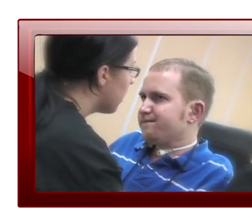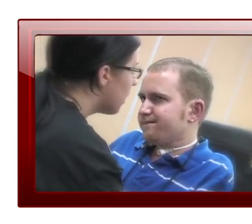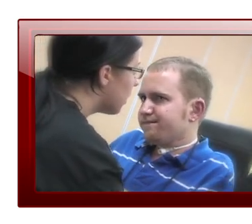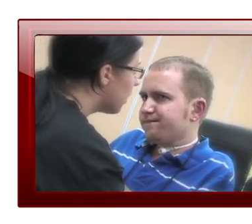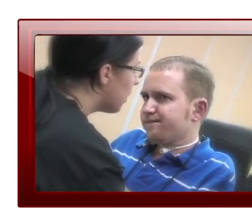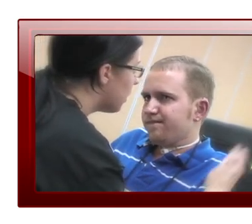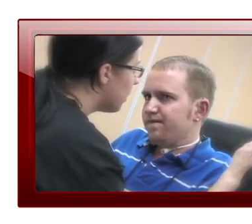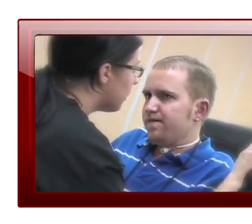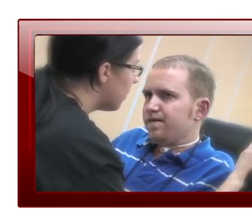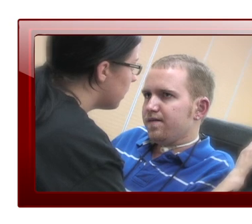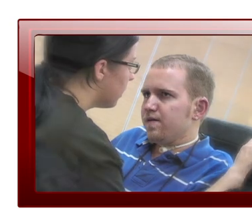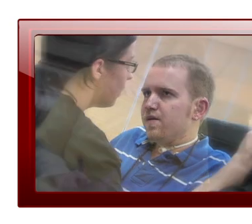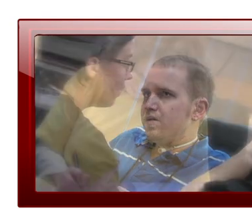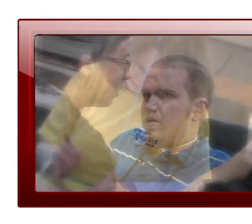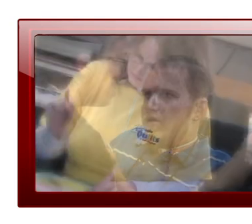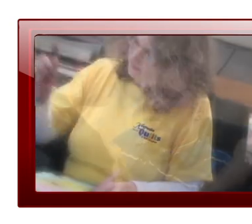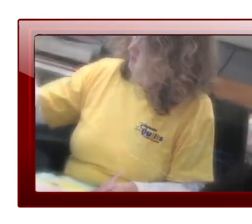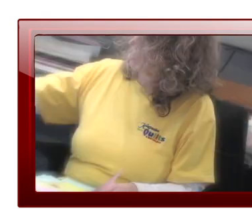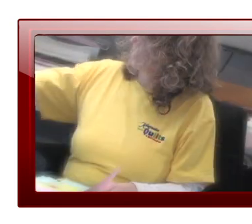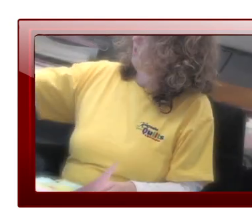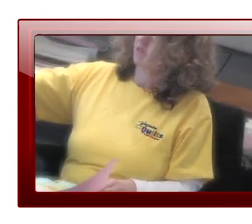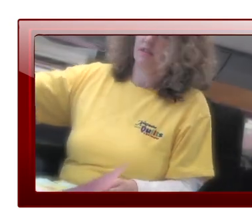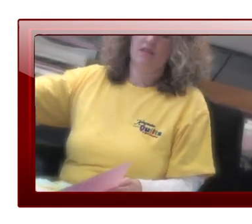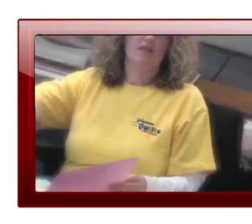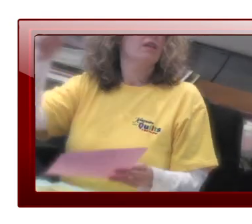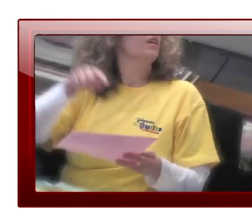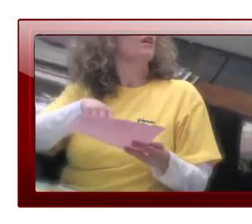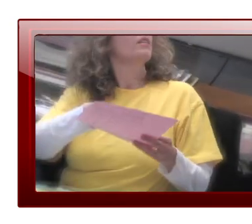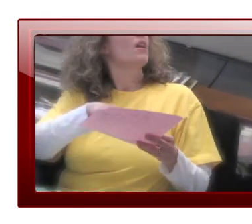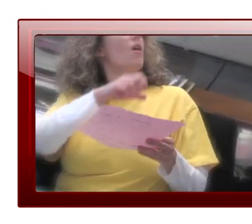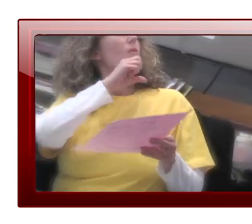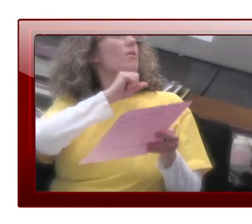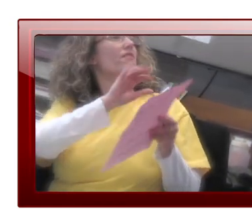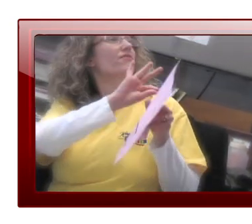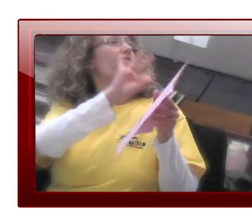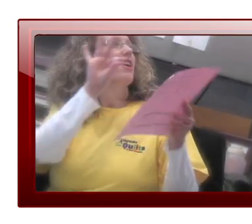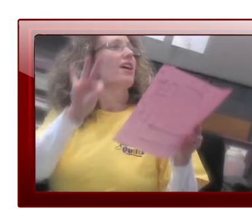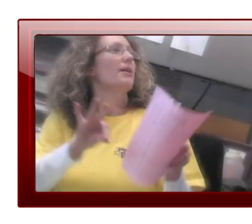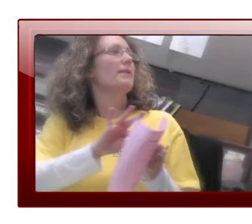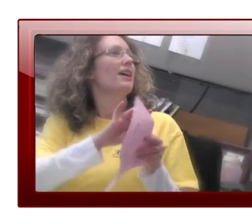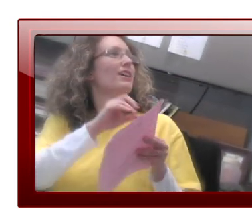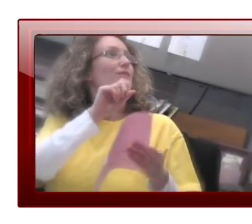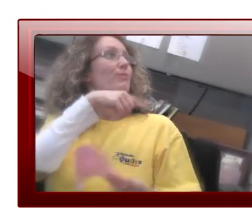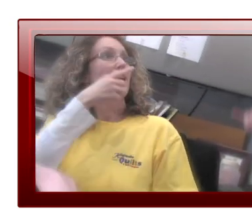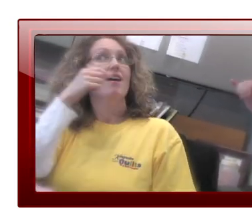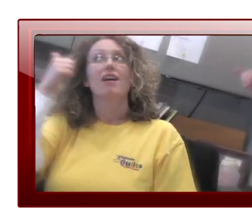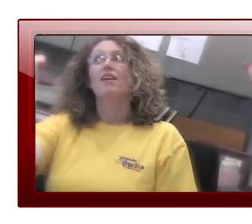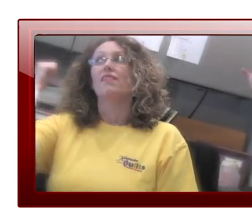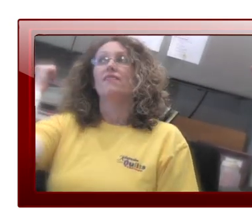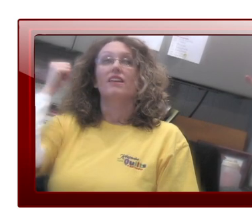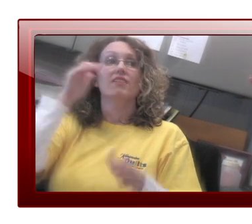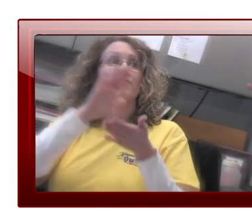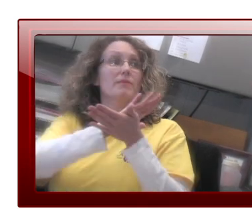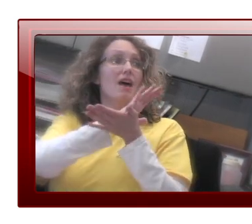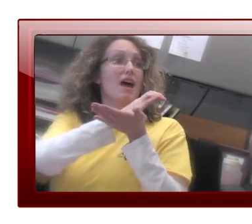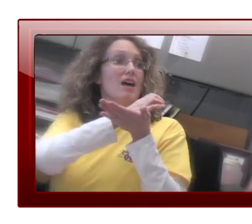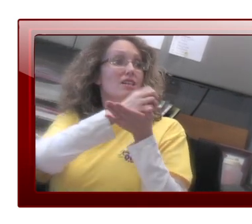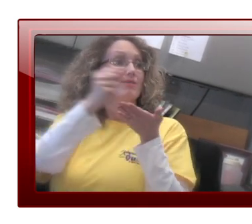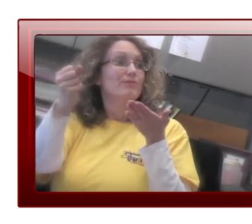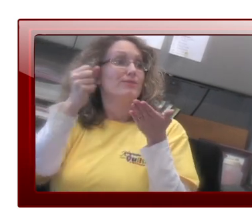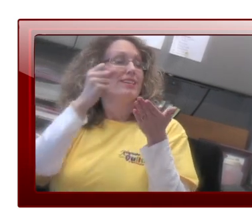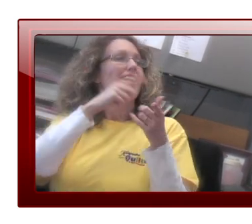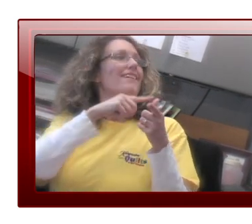try rephrasing your statement or write it down.